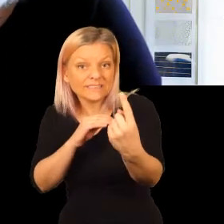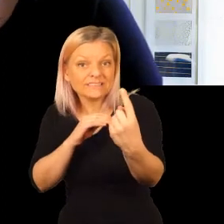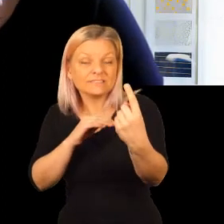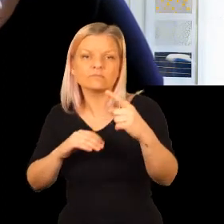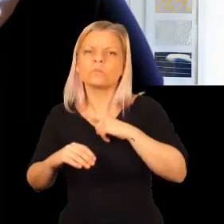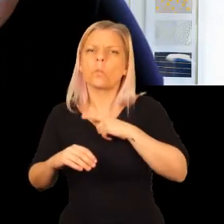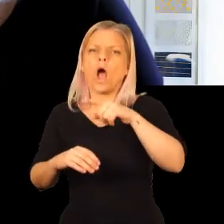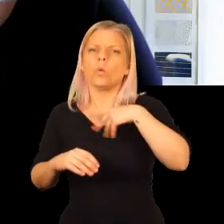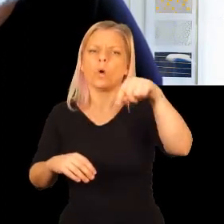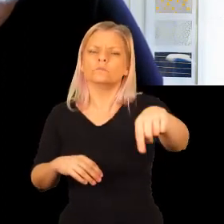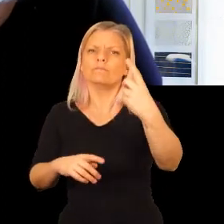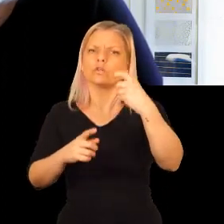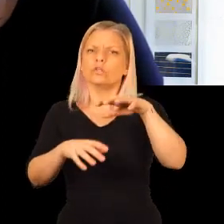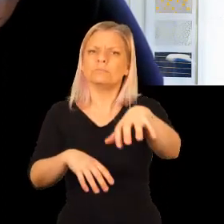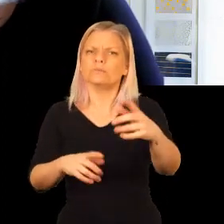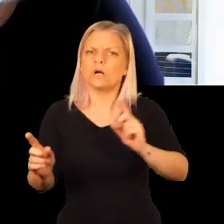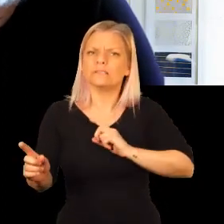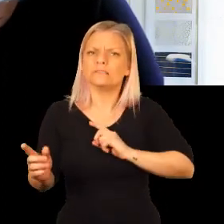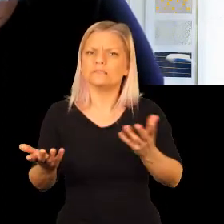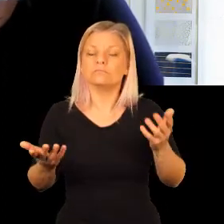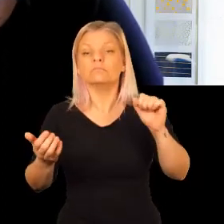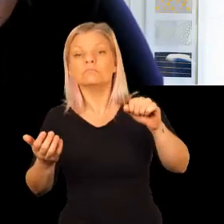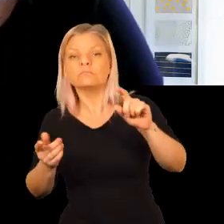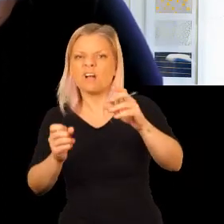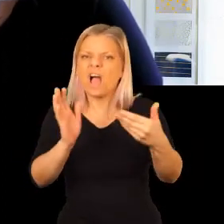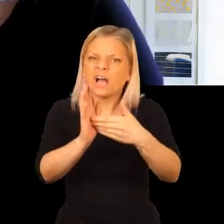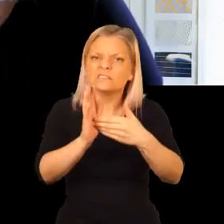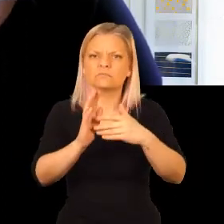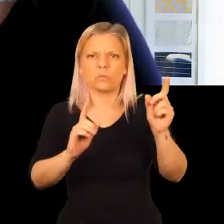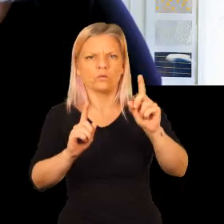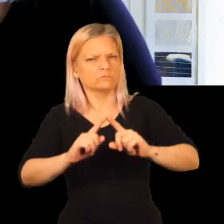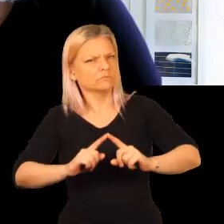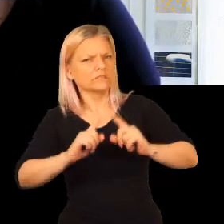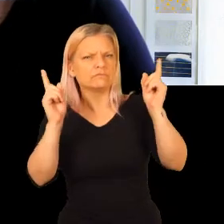why do you want it in the first place yeah and what's it going to add and what's going to be